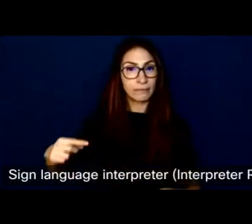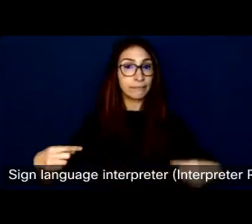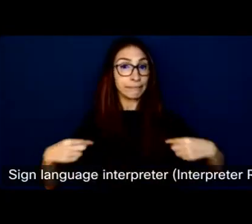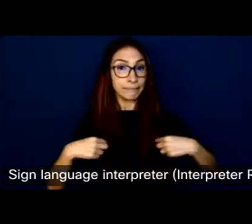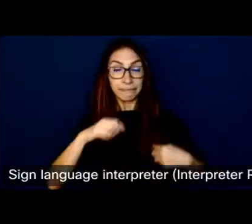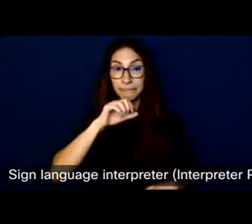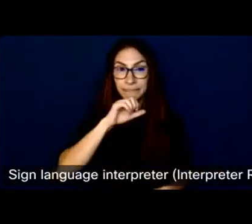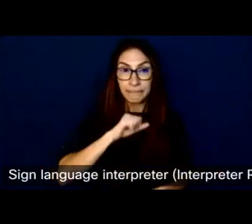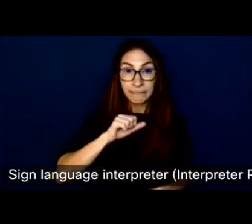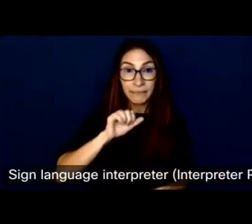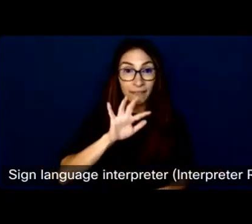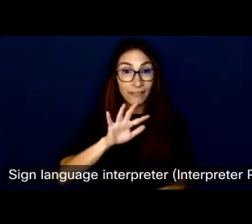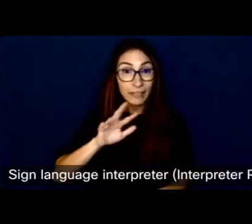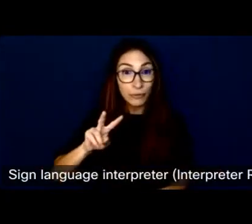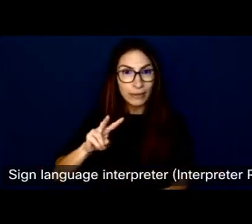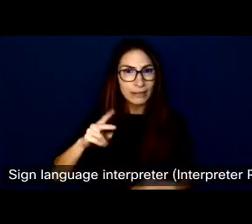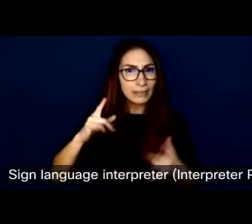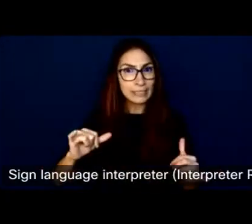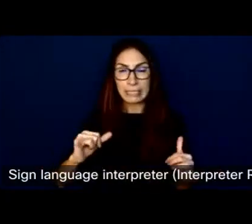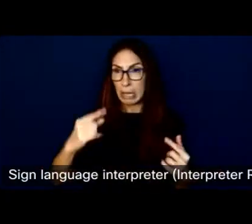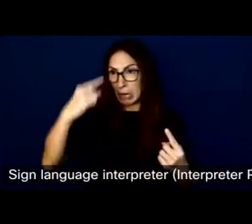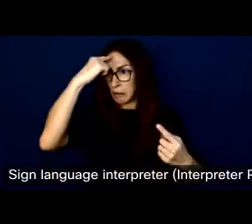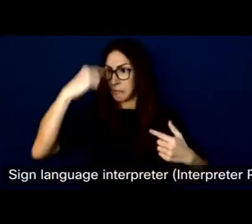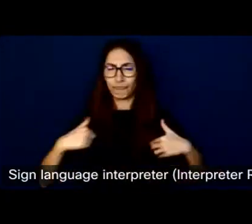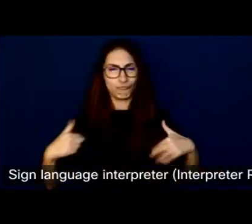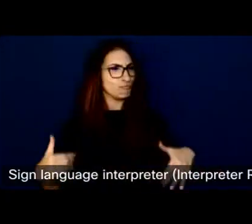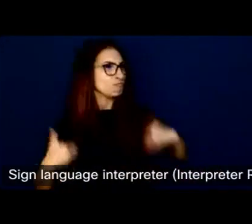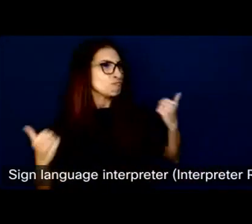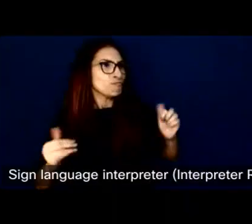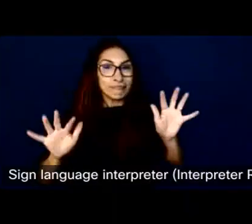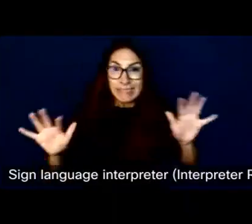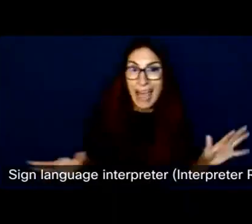to be vibrant. I still consider myself to be a person who wants